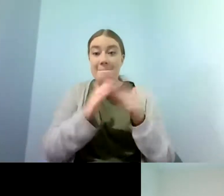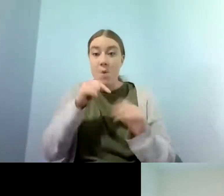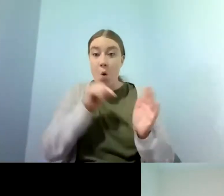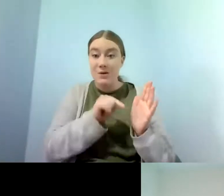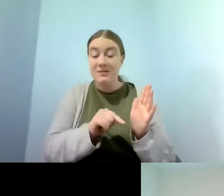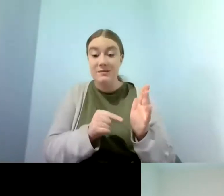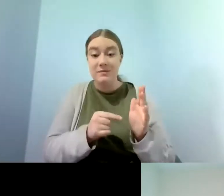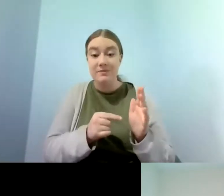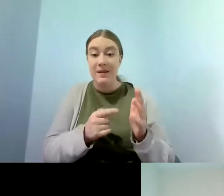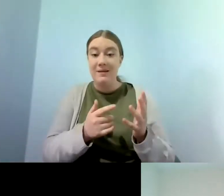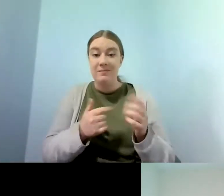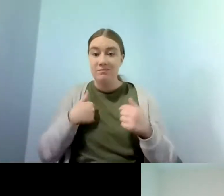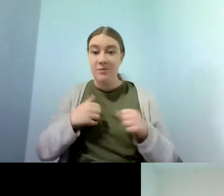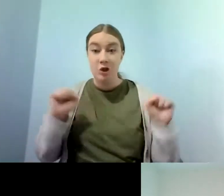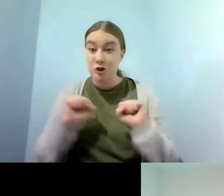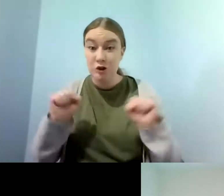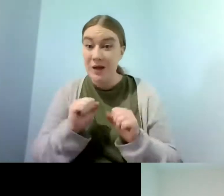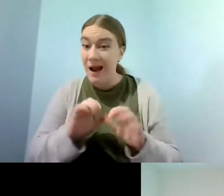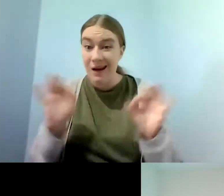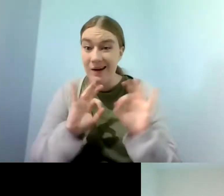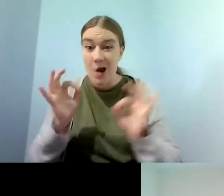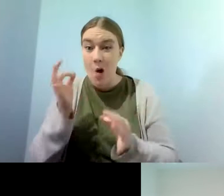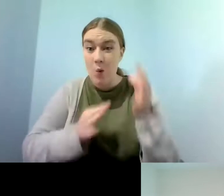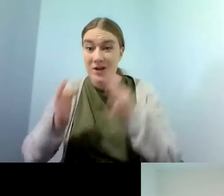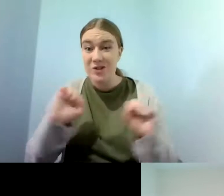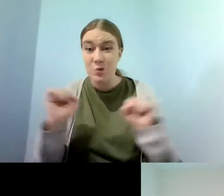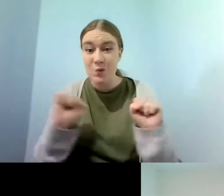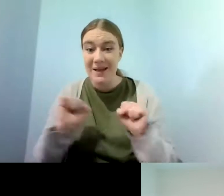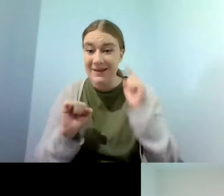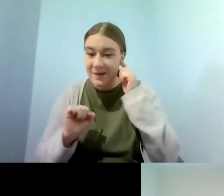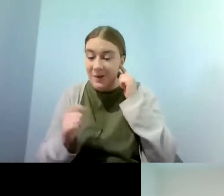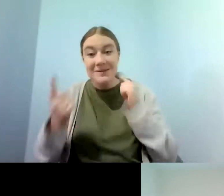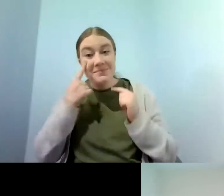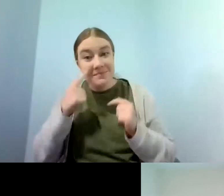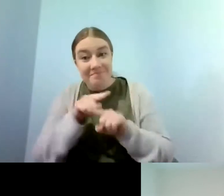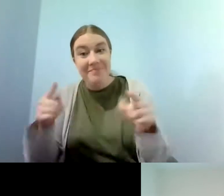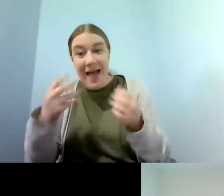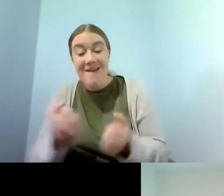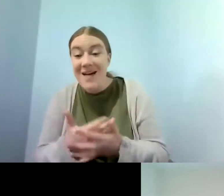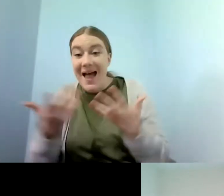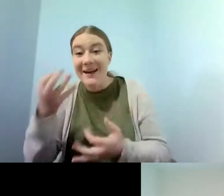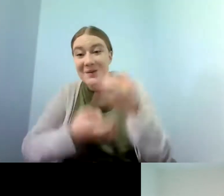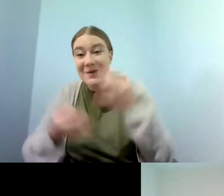we haven't had any any questions through yet but we'll uh we'll see if you've got any um within the